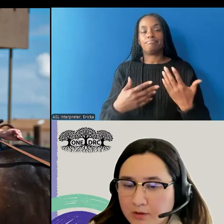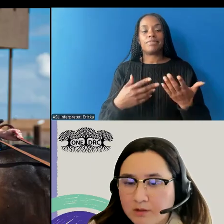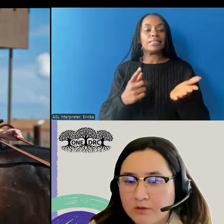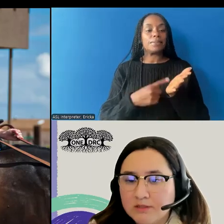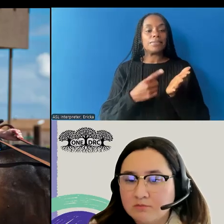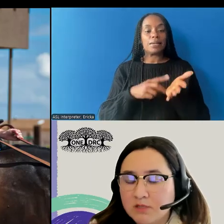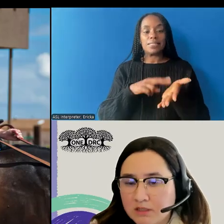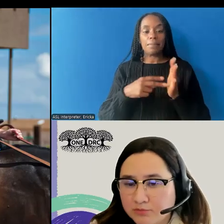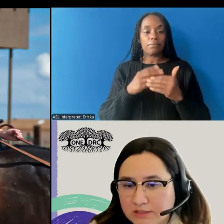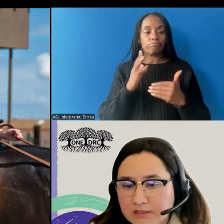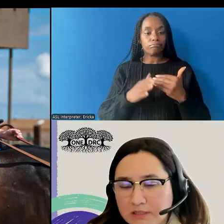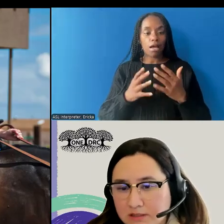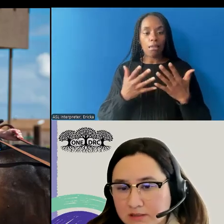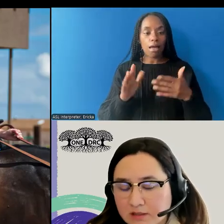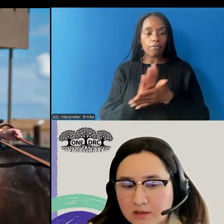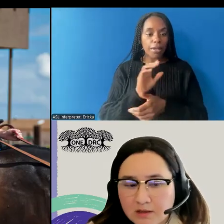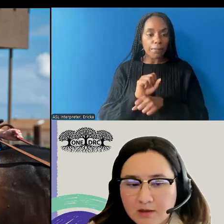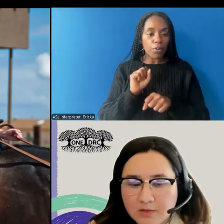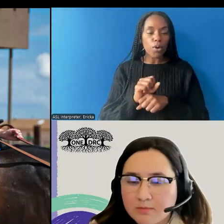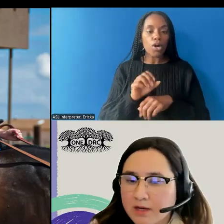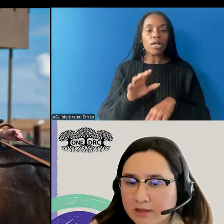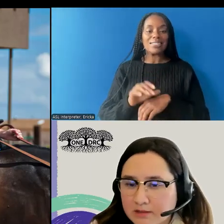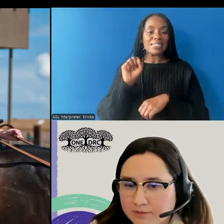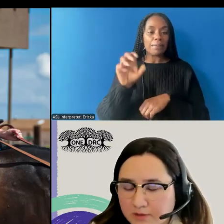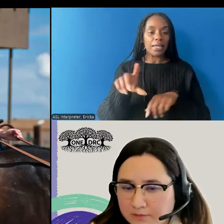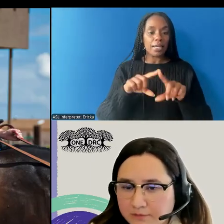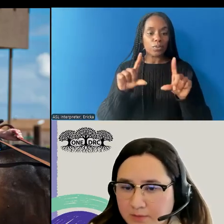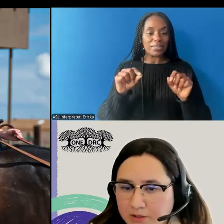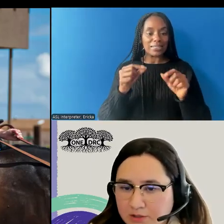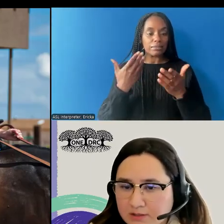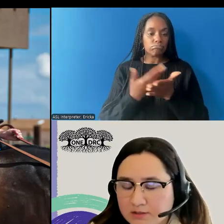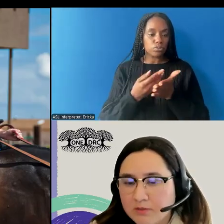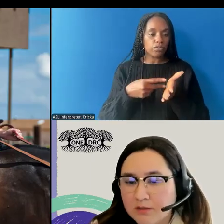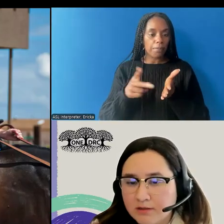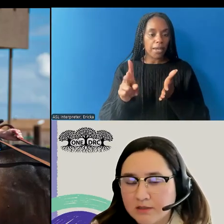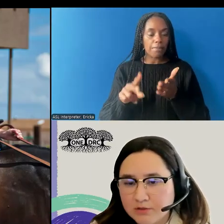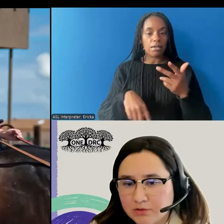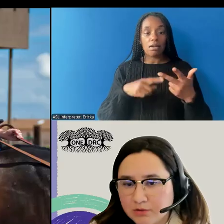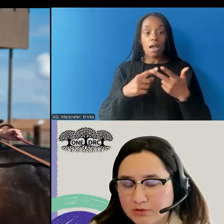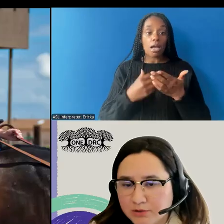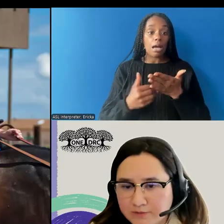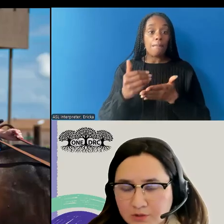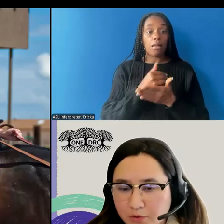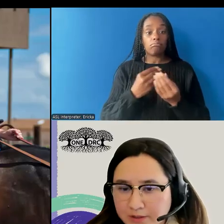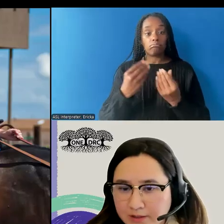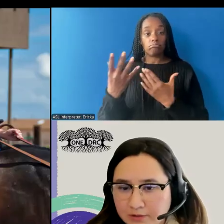you know, submitting receipts, compiling different information, some meaning that to the service coordinator.